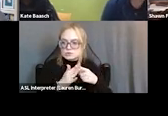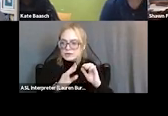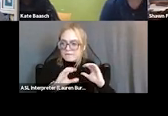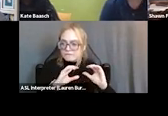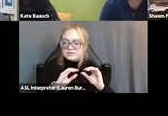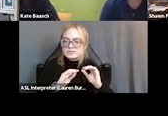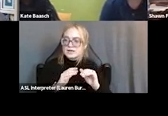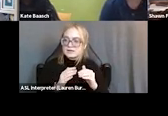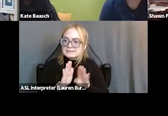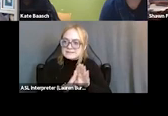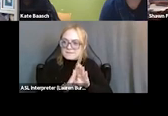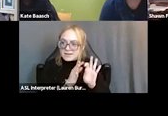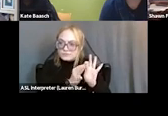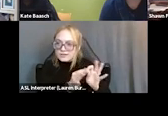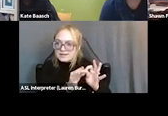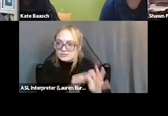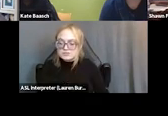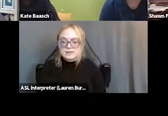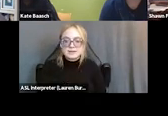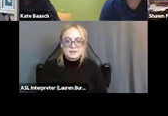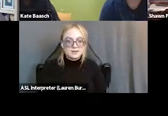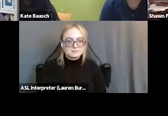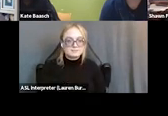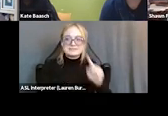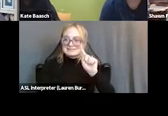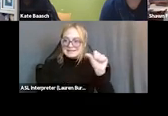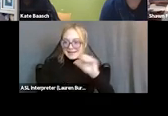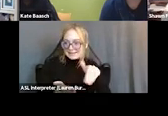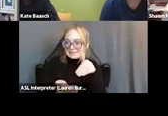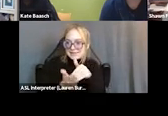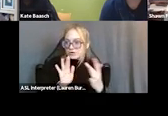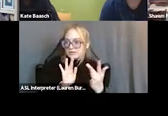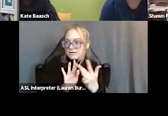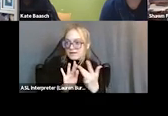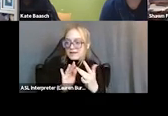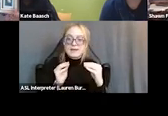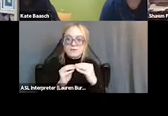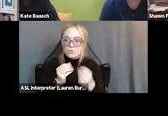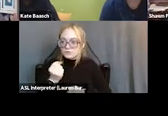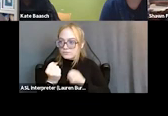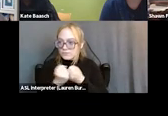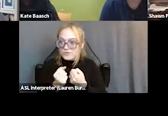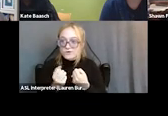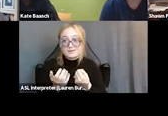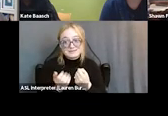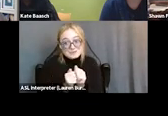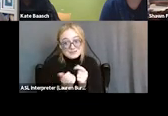Pull us in at the TA Center if you need, you know, more support with having sometimes difficult conversations.